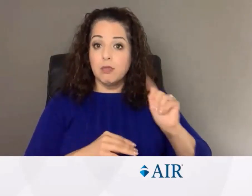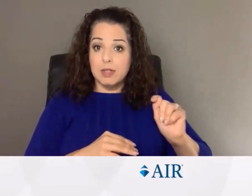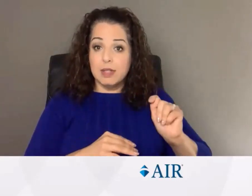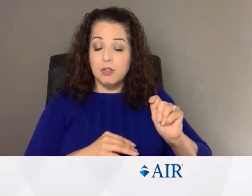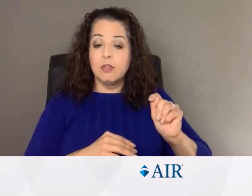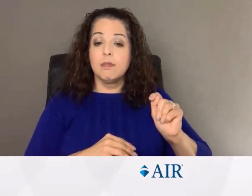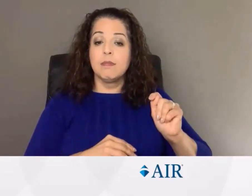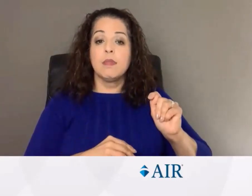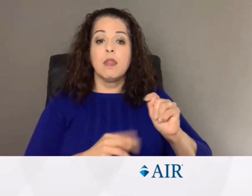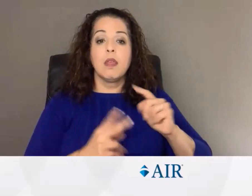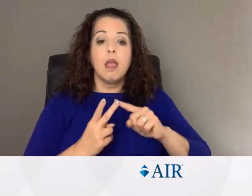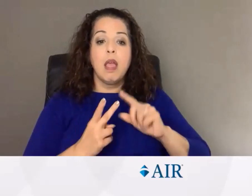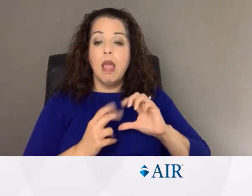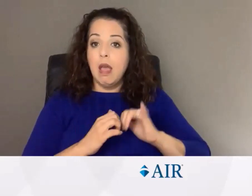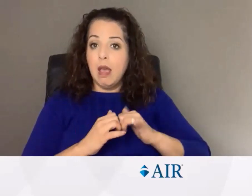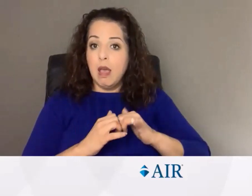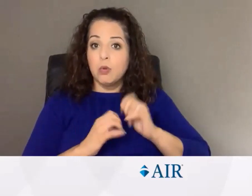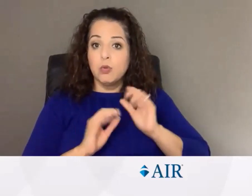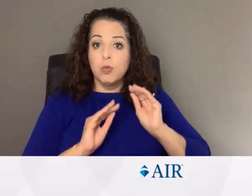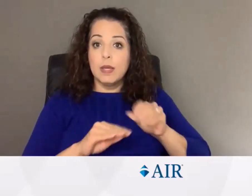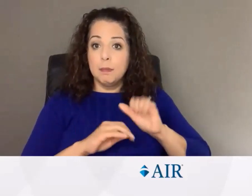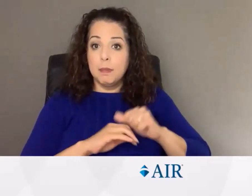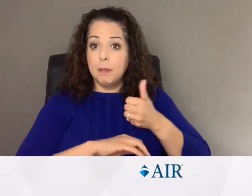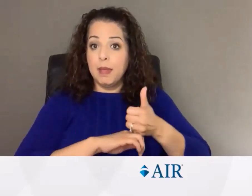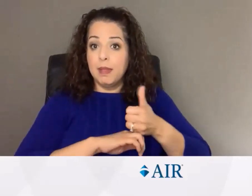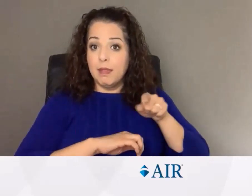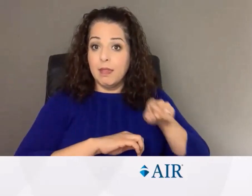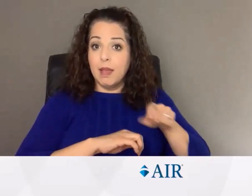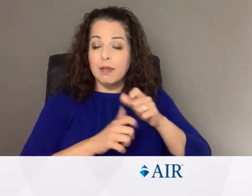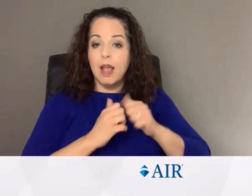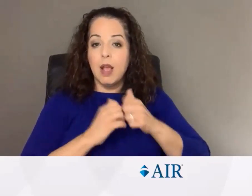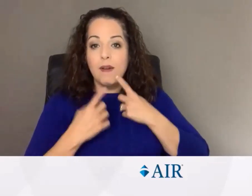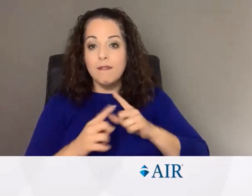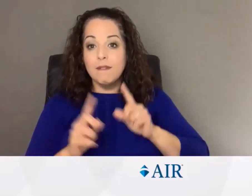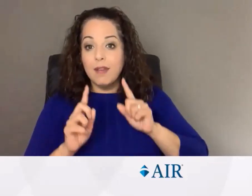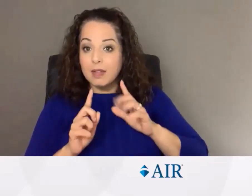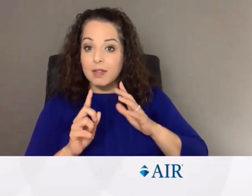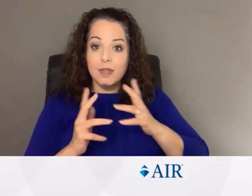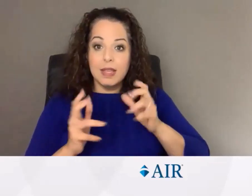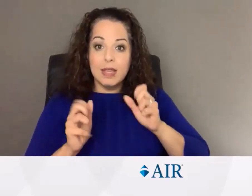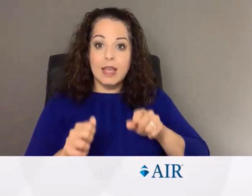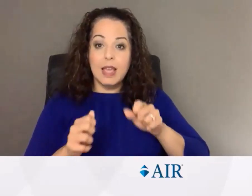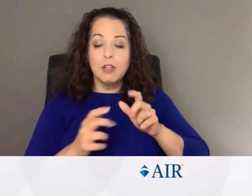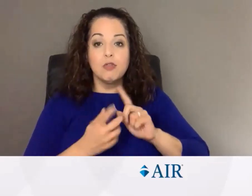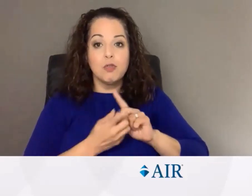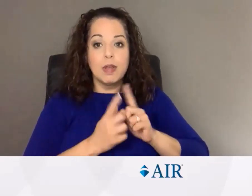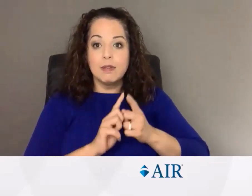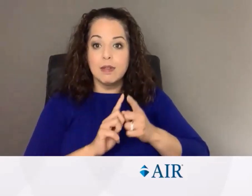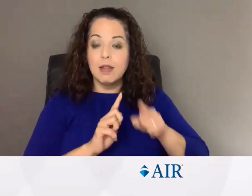how to implement that, how effectively can translate the evidence to your peers.